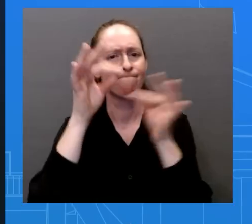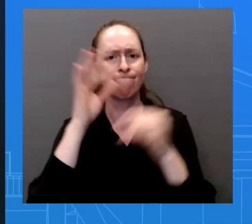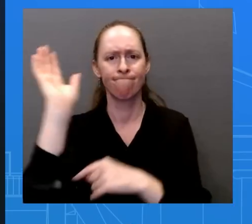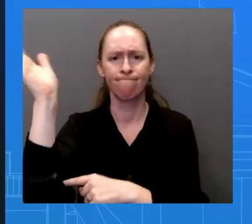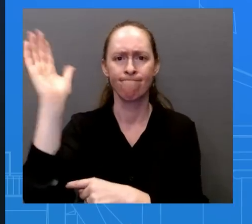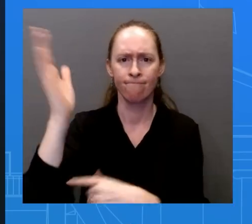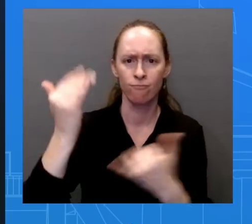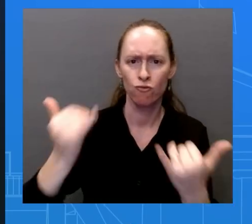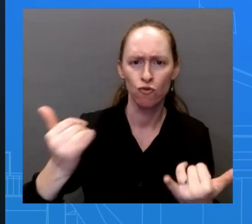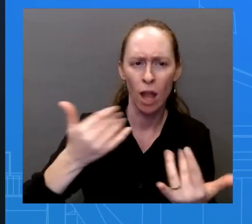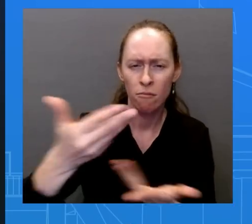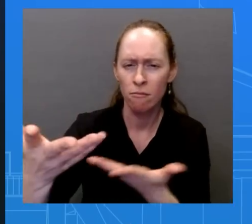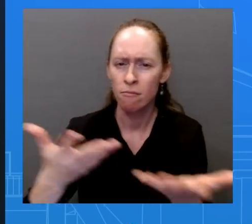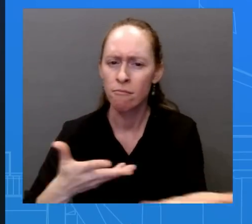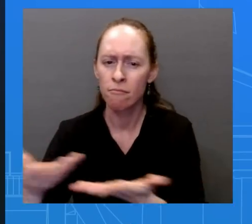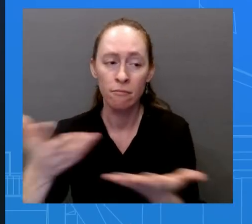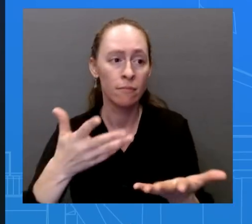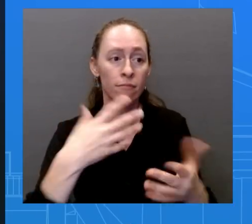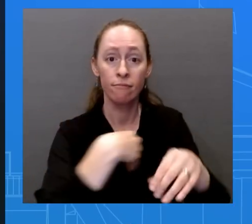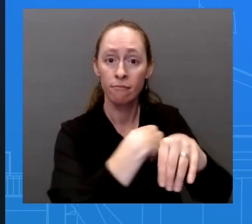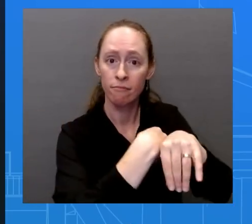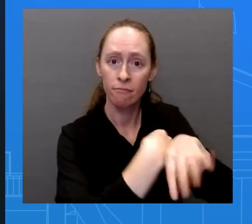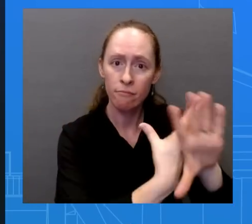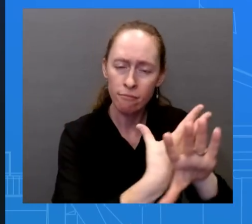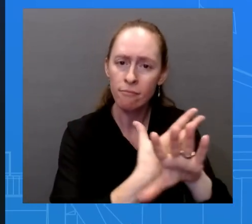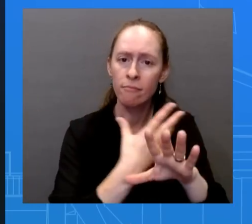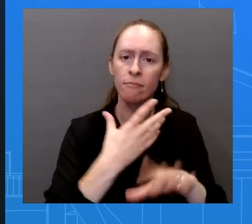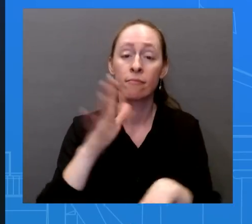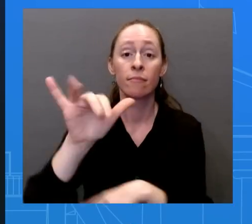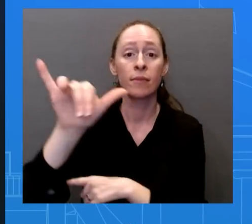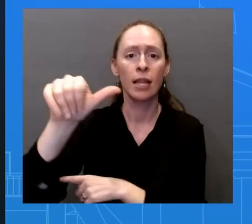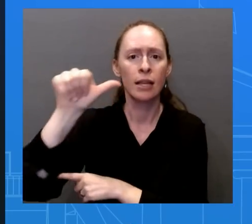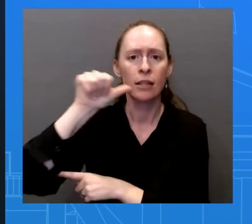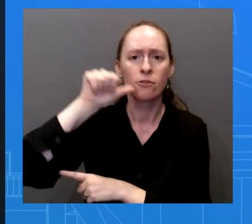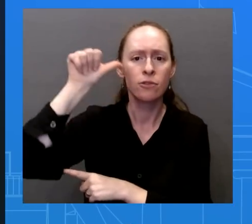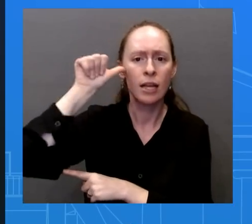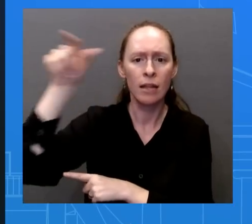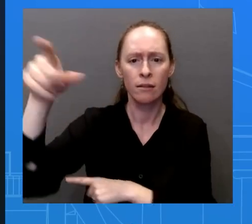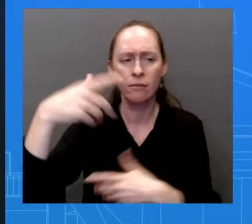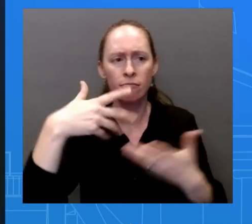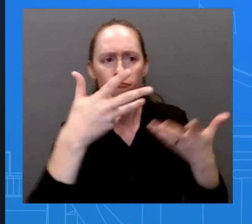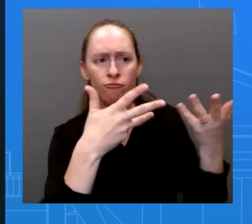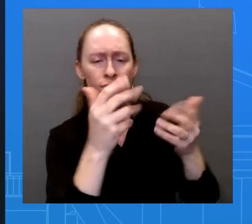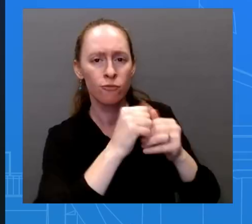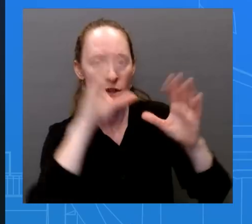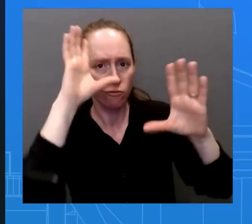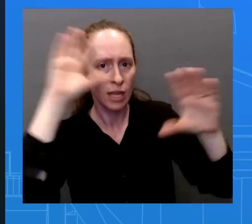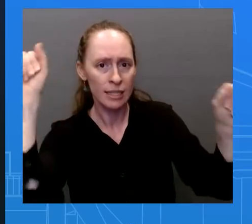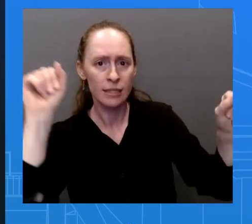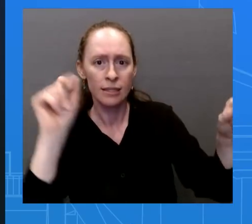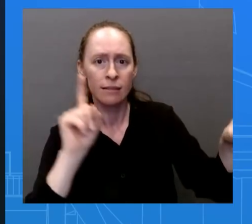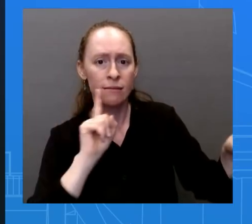yesterday, as he did with President Zelenskyy. And look, you know, we are going to continue to have these conversations.